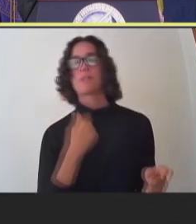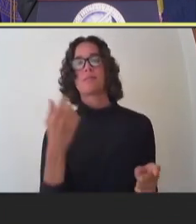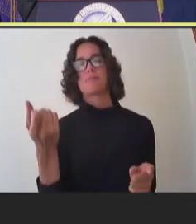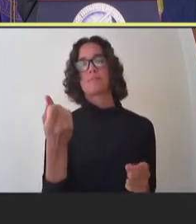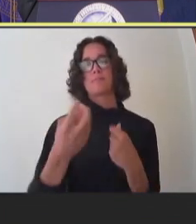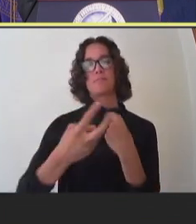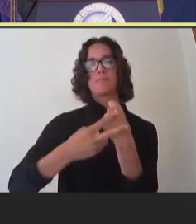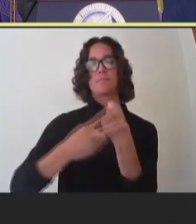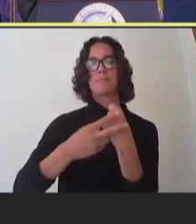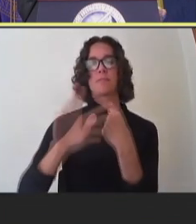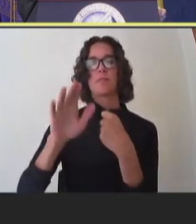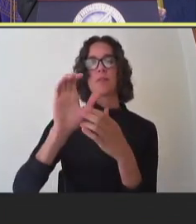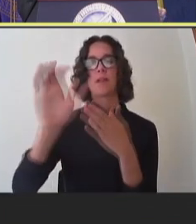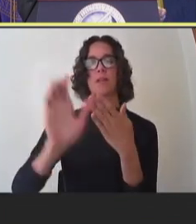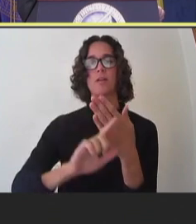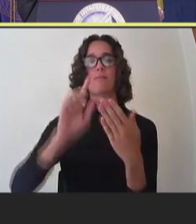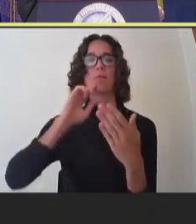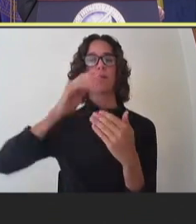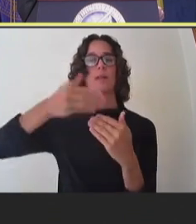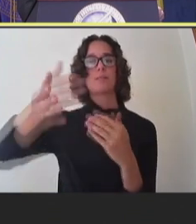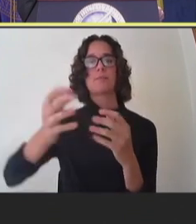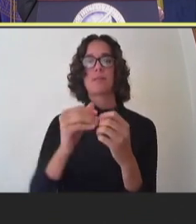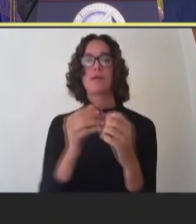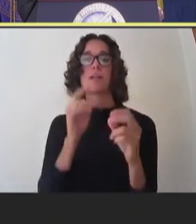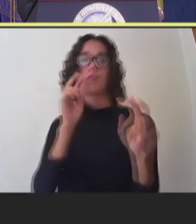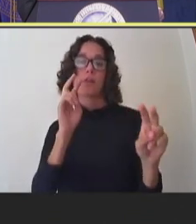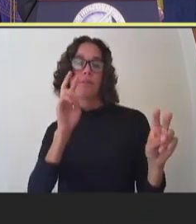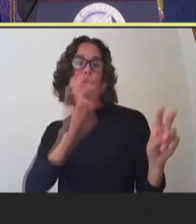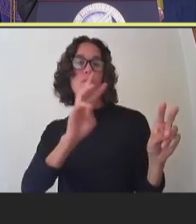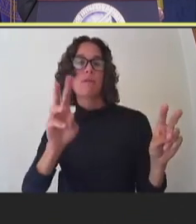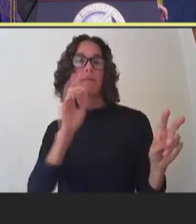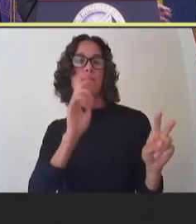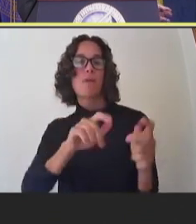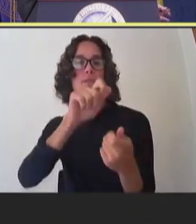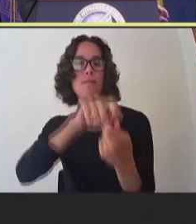website for final details on upcoming meetings. At this time, let's turn to